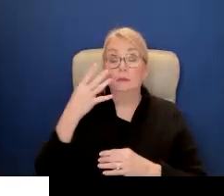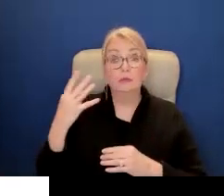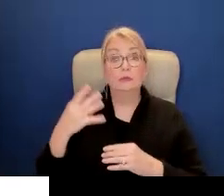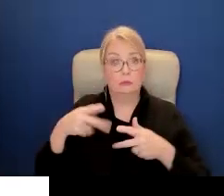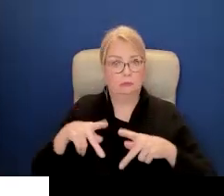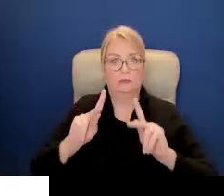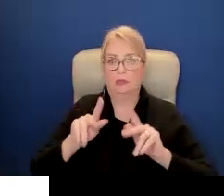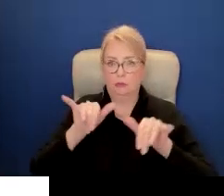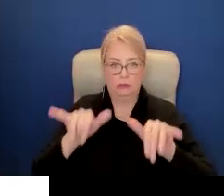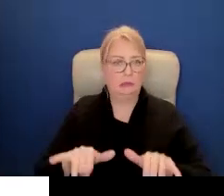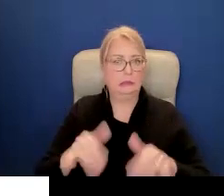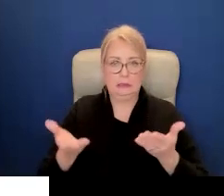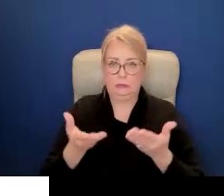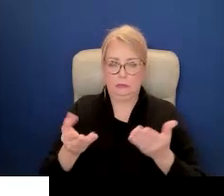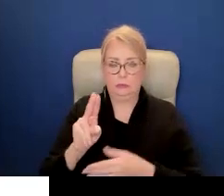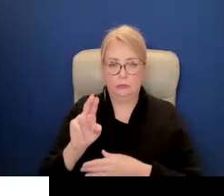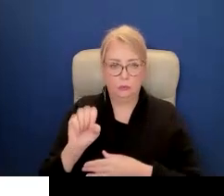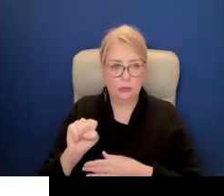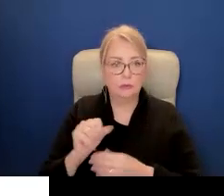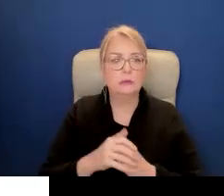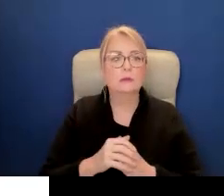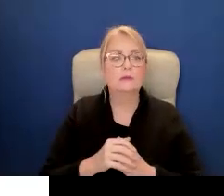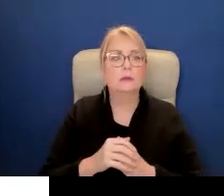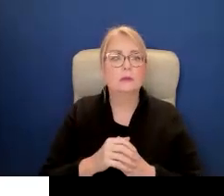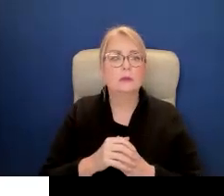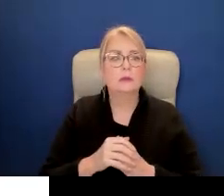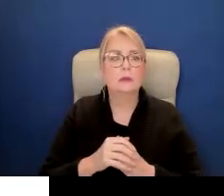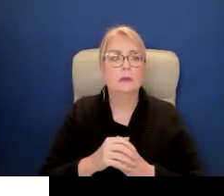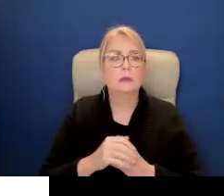absent certain deportable acts and legal permanent residents